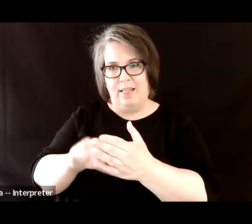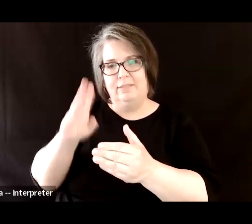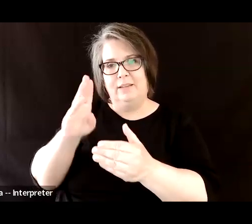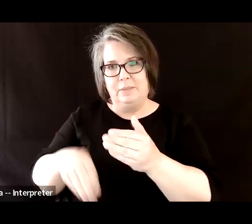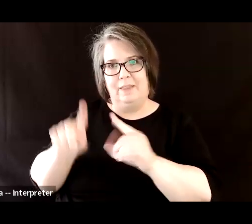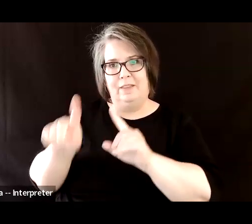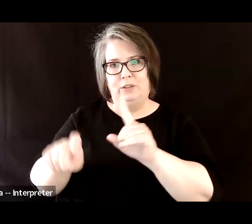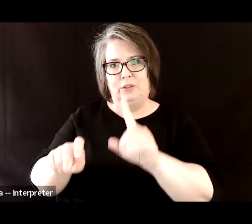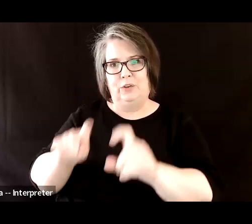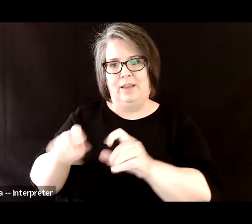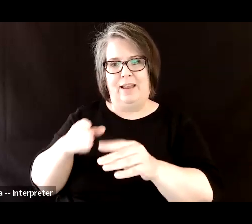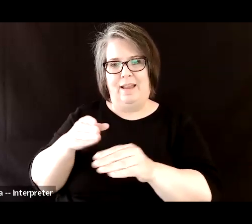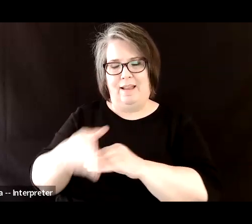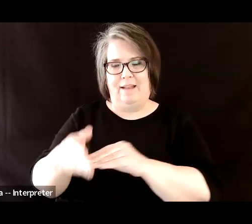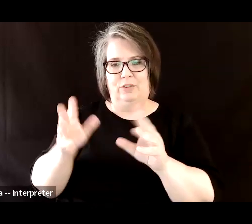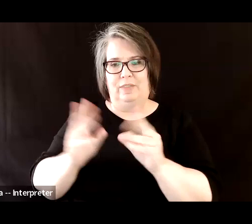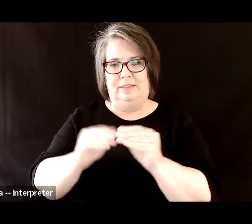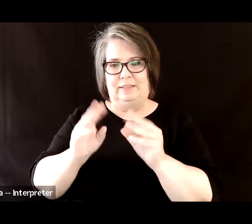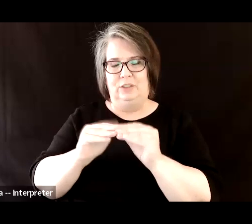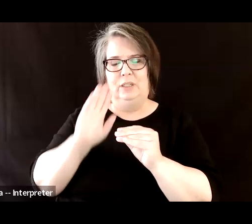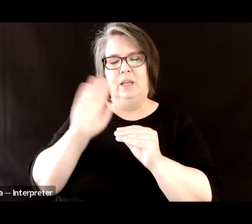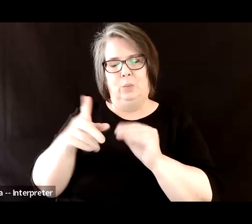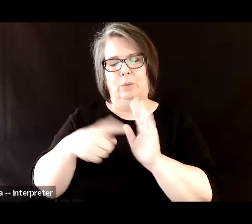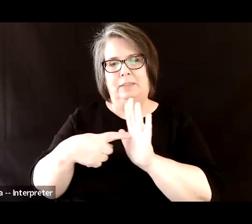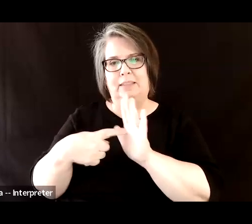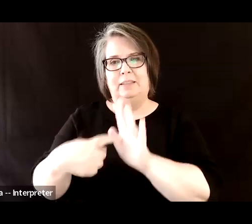The link for the survey will be displayed at the end of this